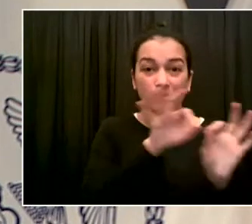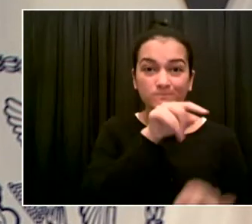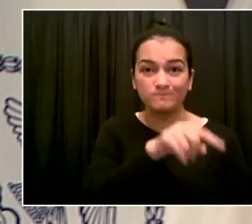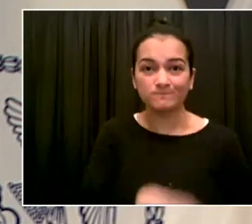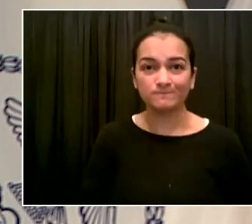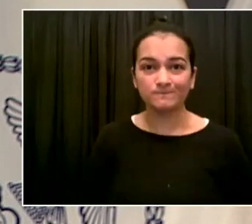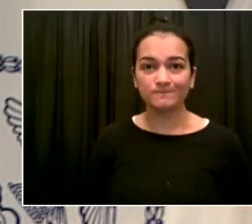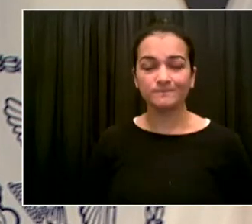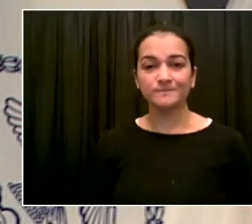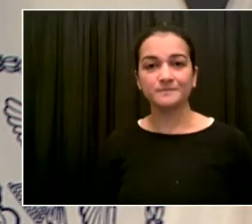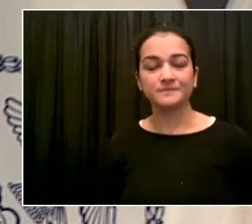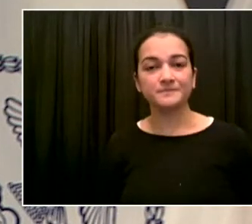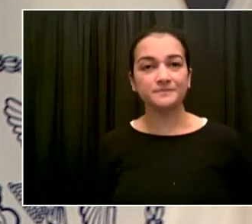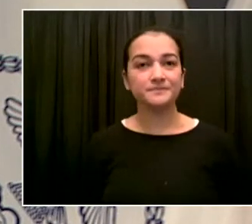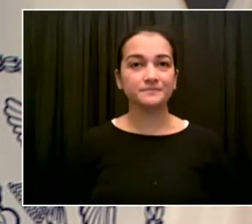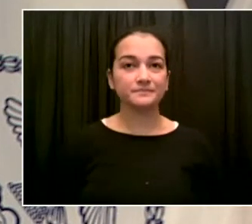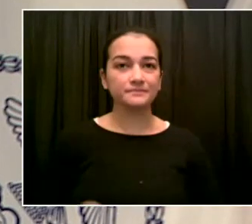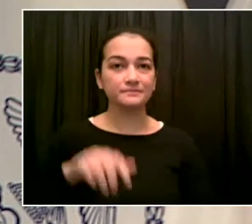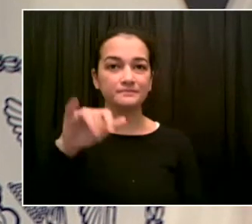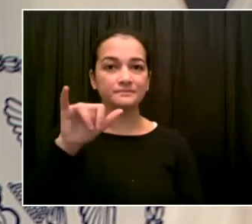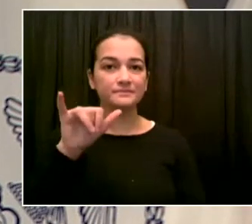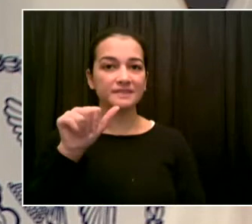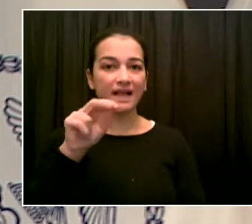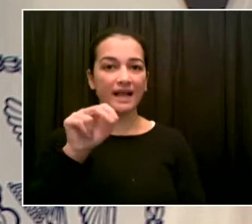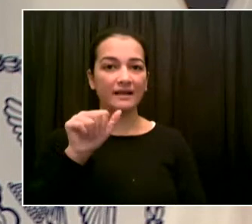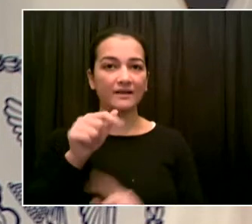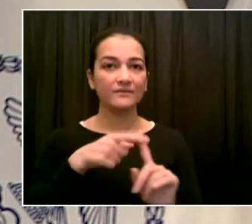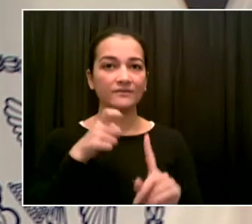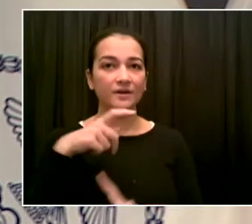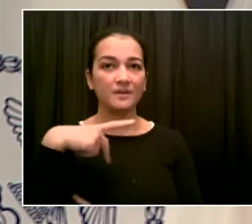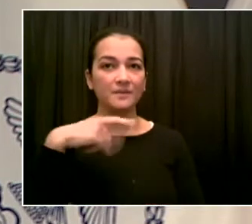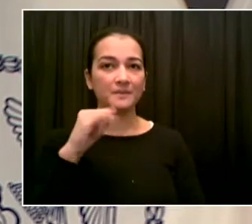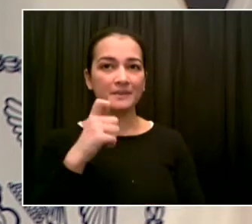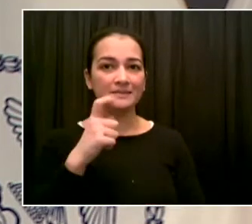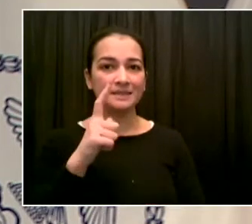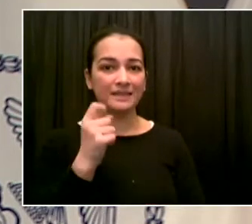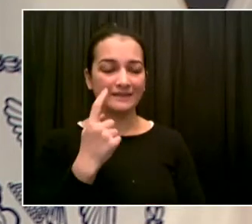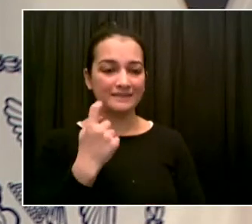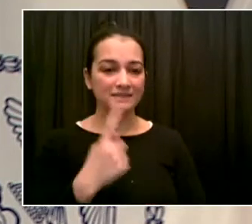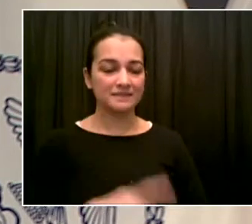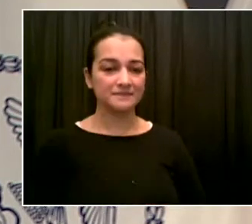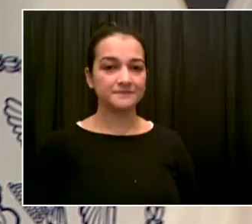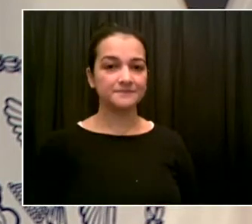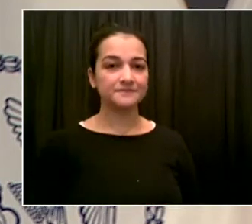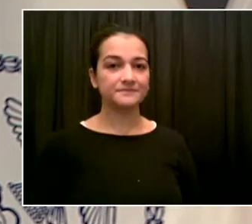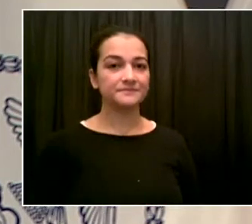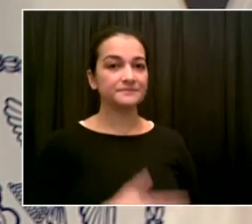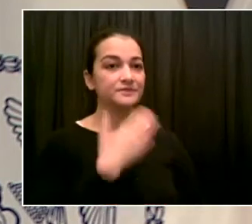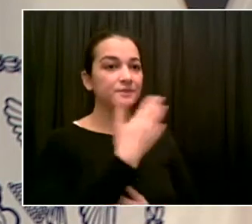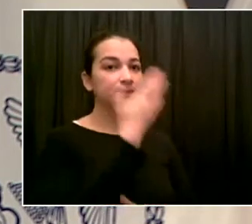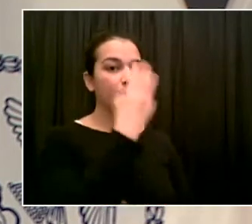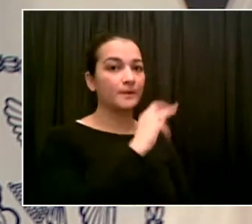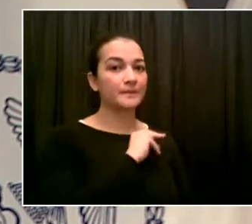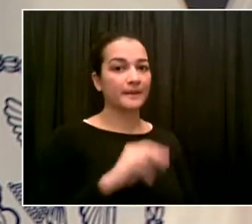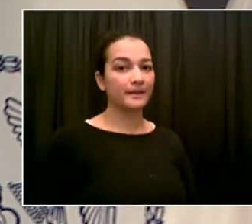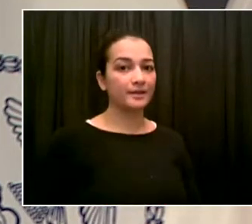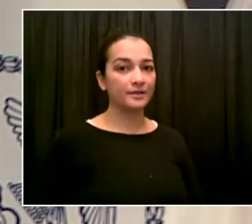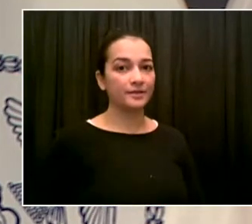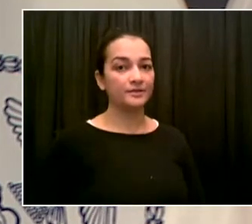THE WHOLE CITY. NEXT